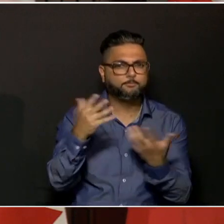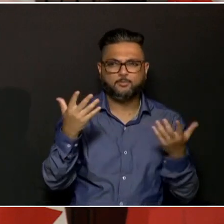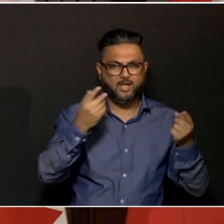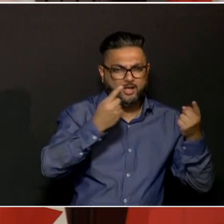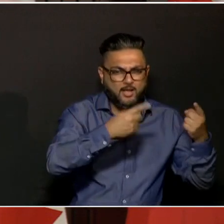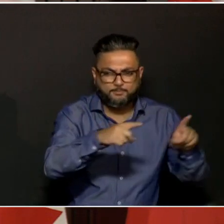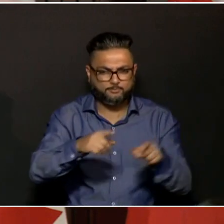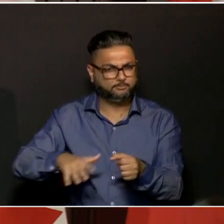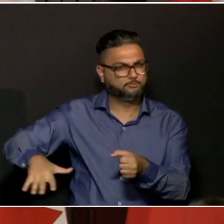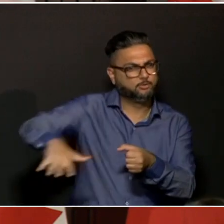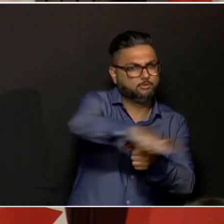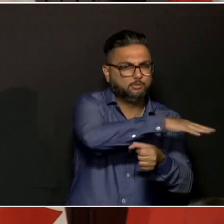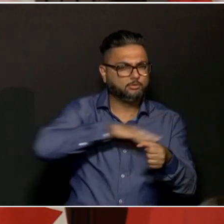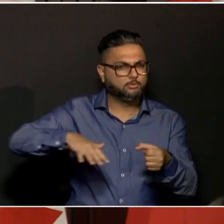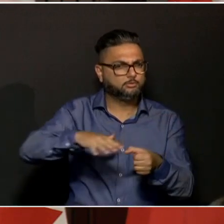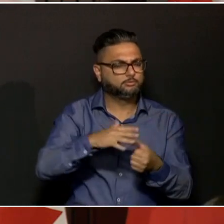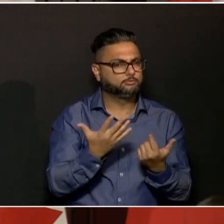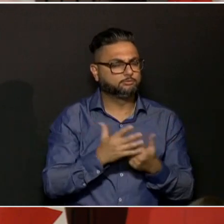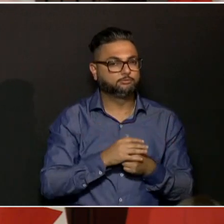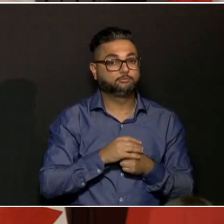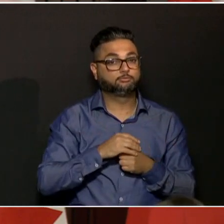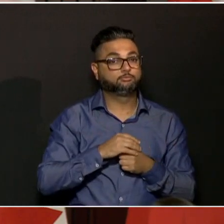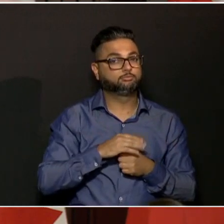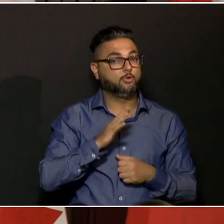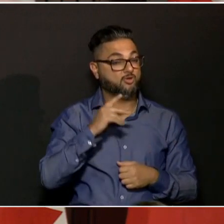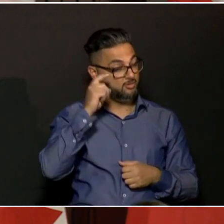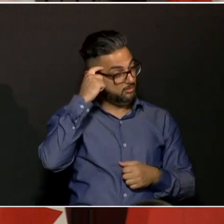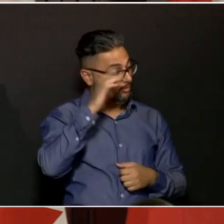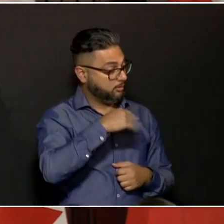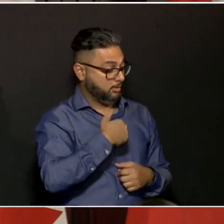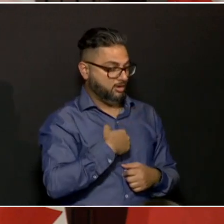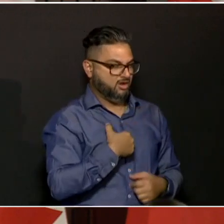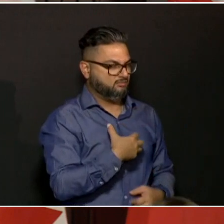horrific racism in the construction industry and this process?